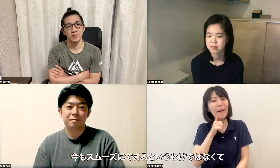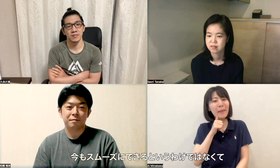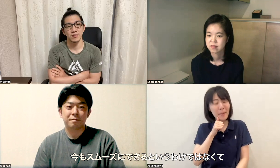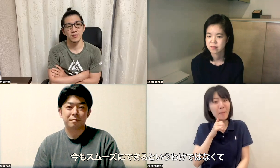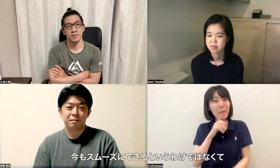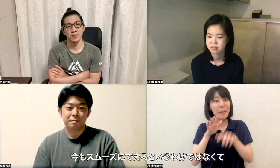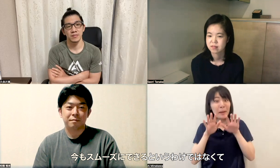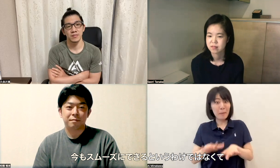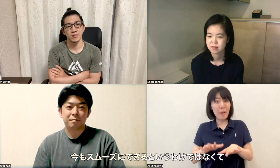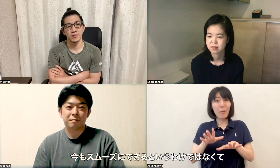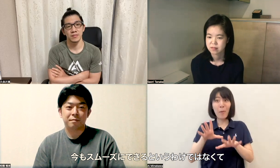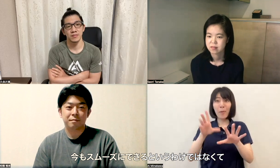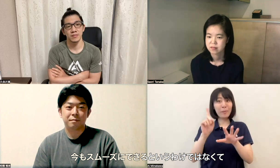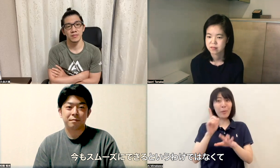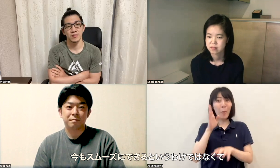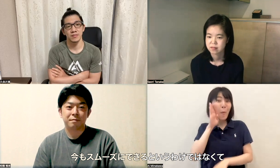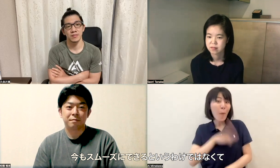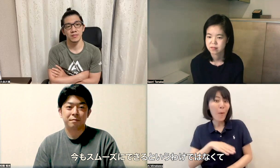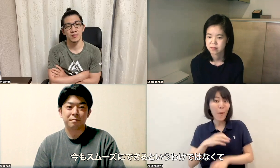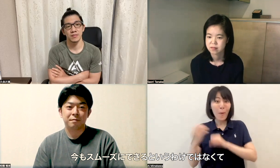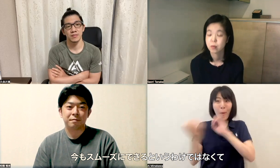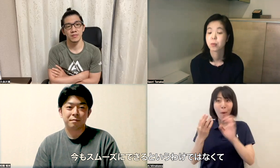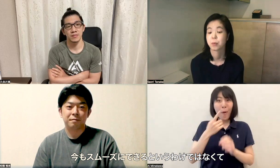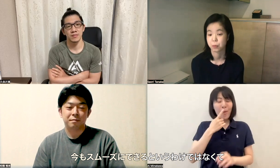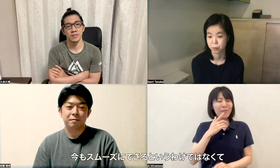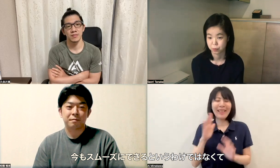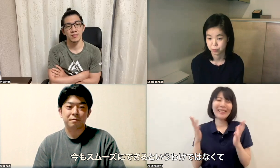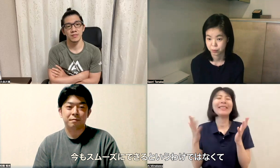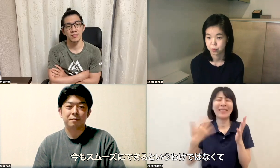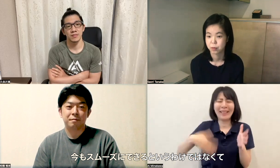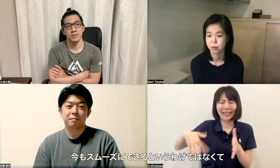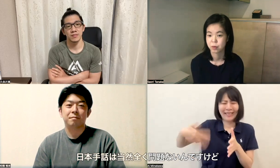but it still doesn't go smoothly.